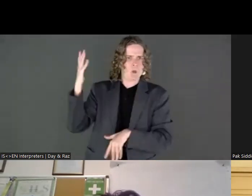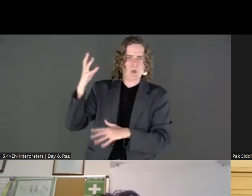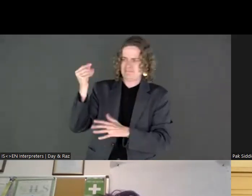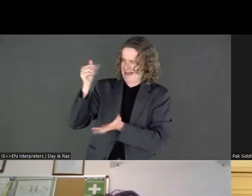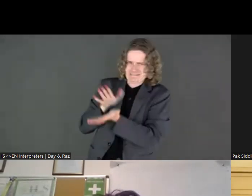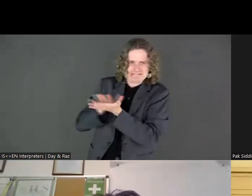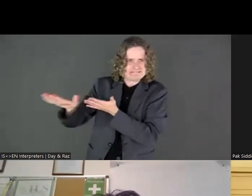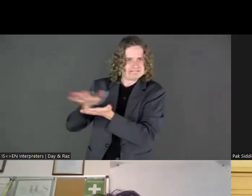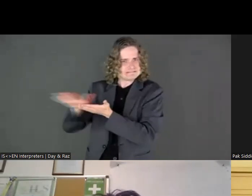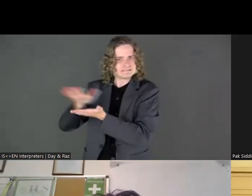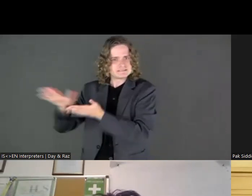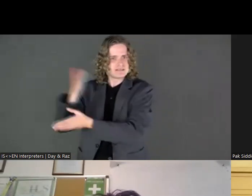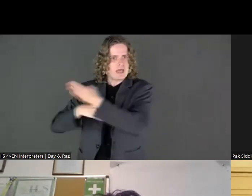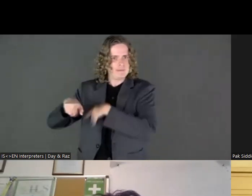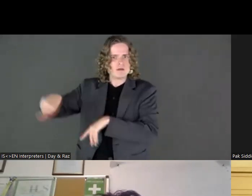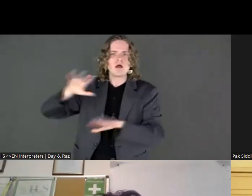regard? With them, when you say it's a shoo in and abroad, they were looking down, there was a me,